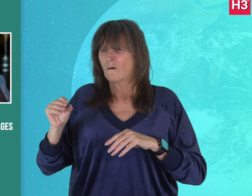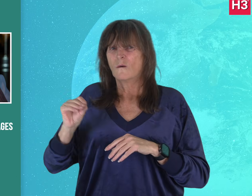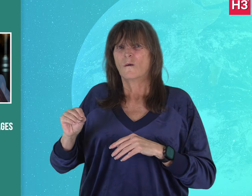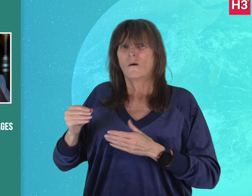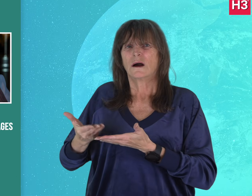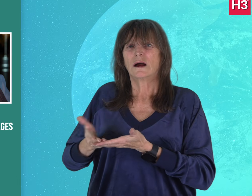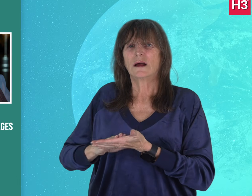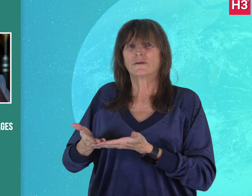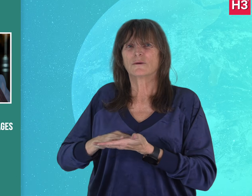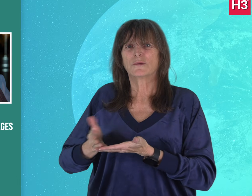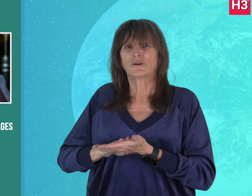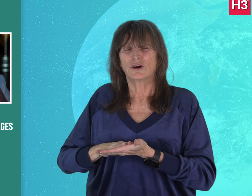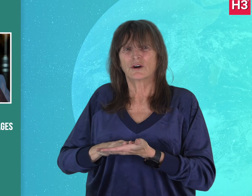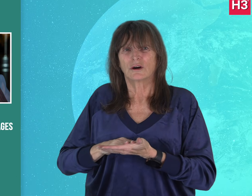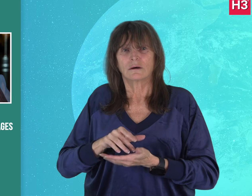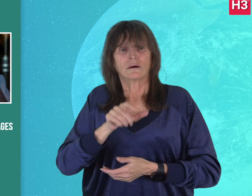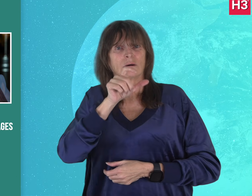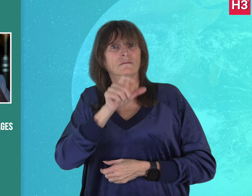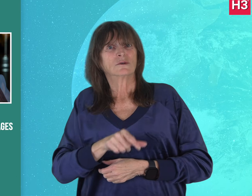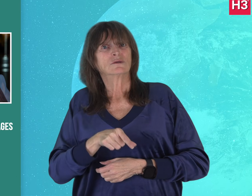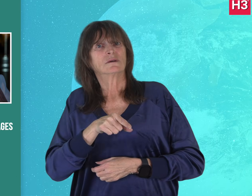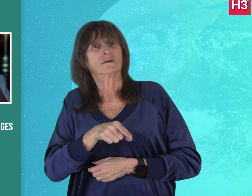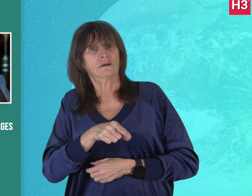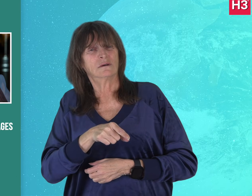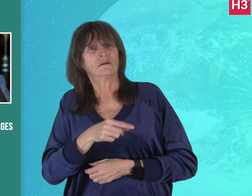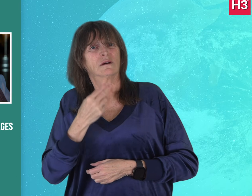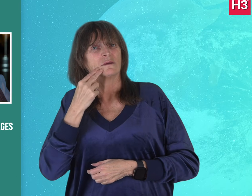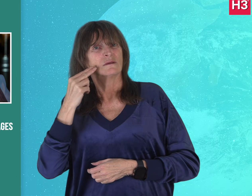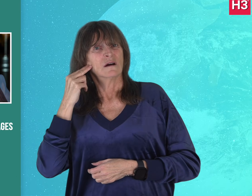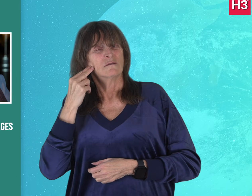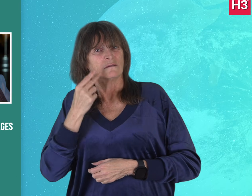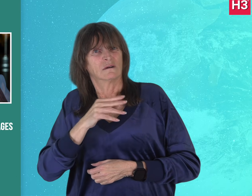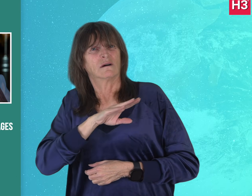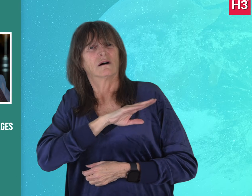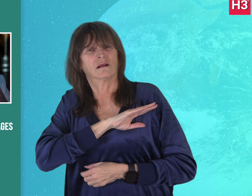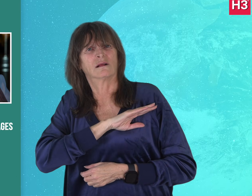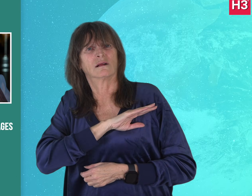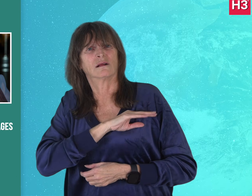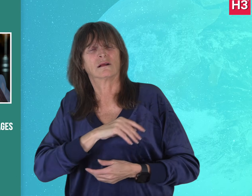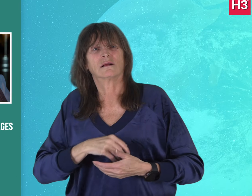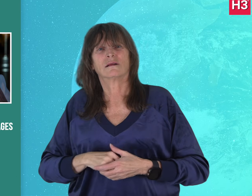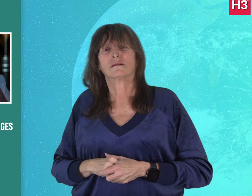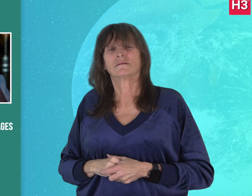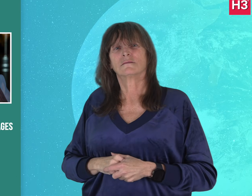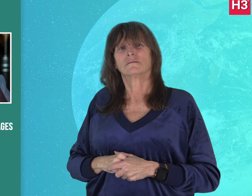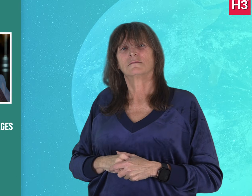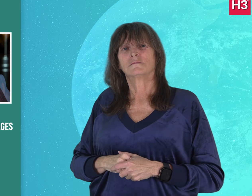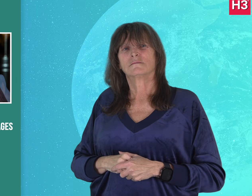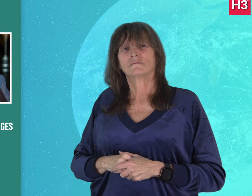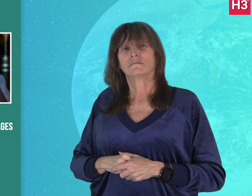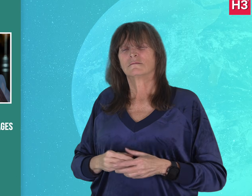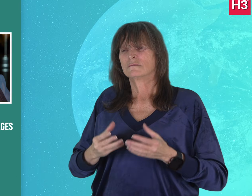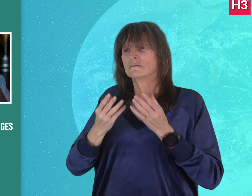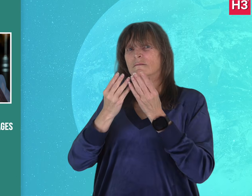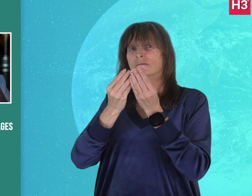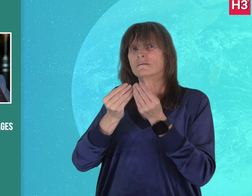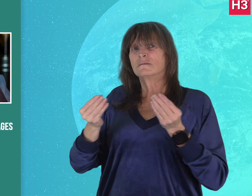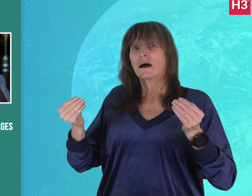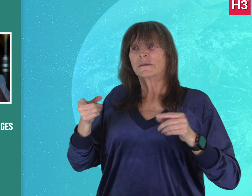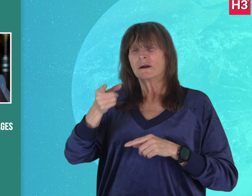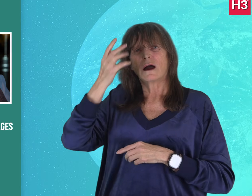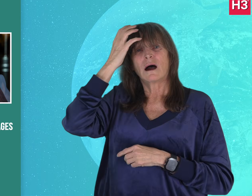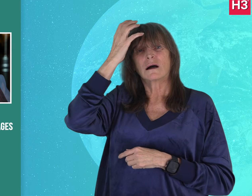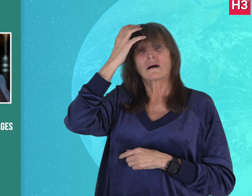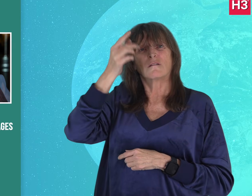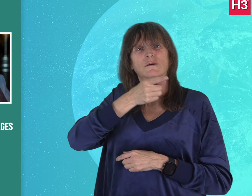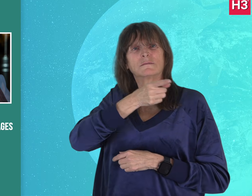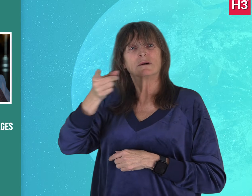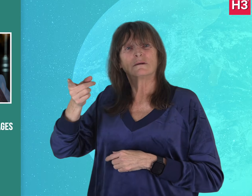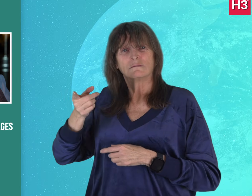the death of a Deaf man. Many governments now require accessibility,